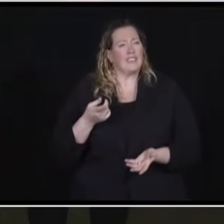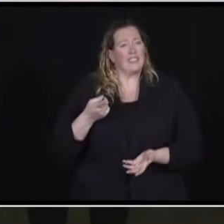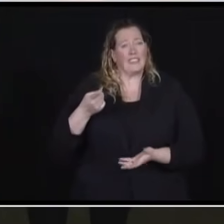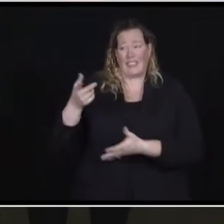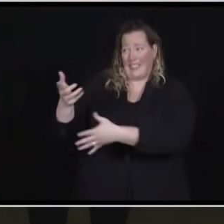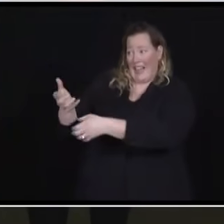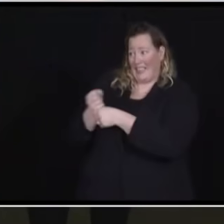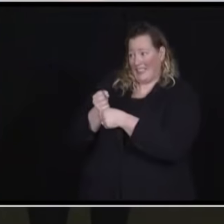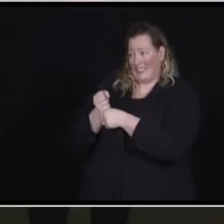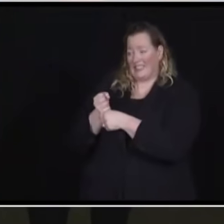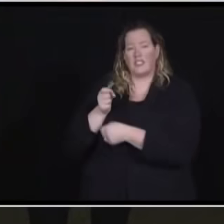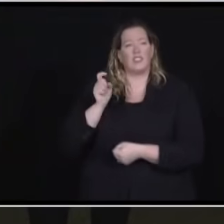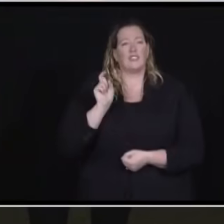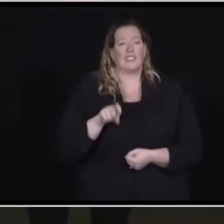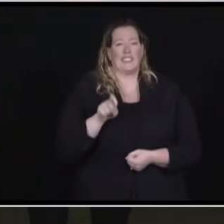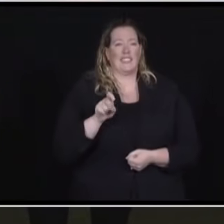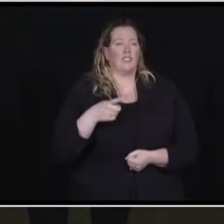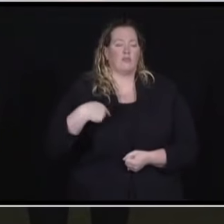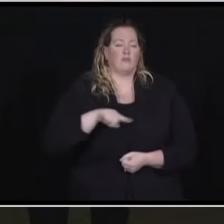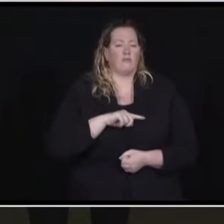available, we have to be ready.